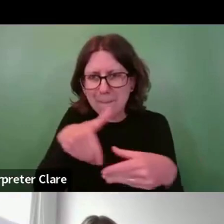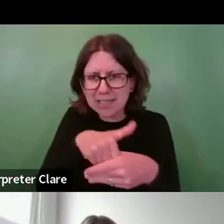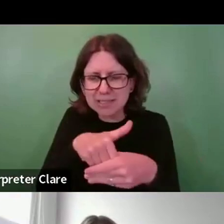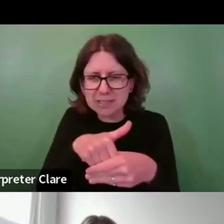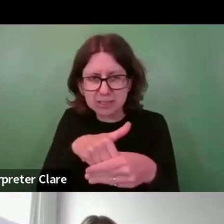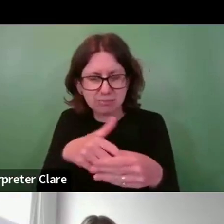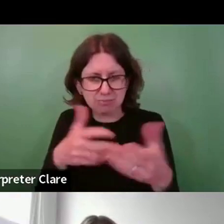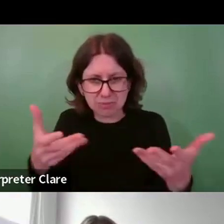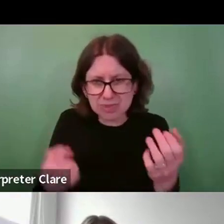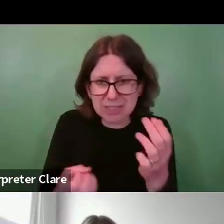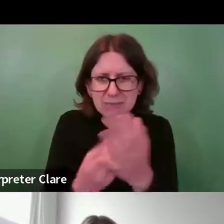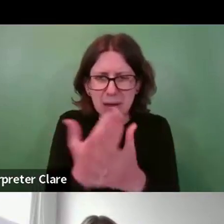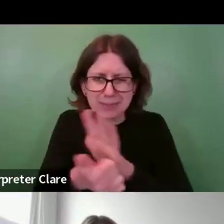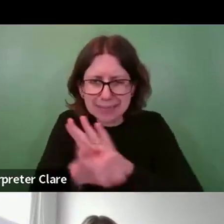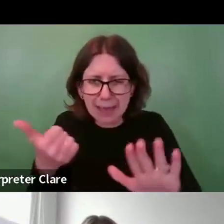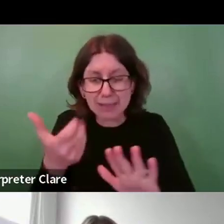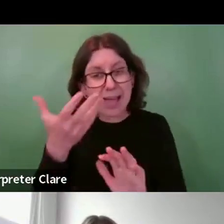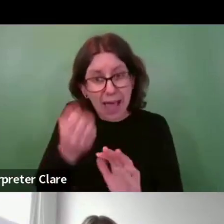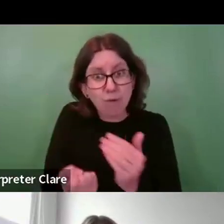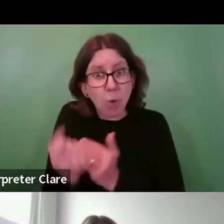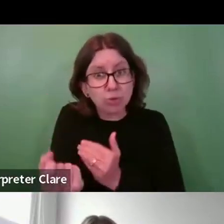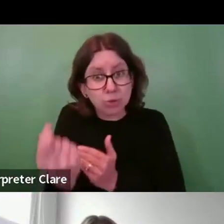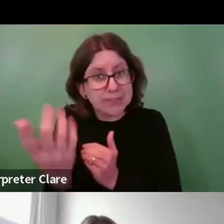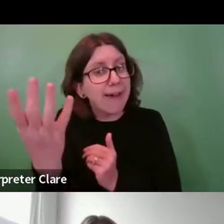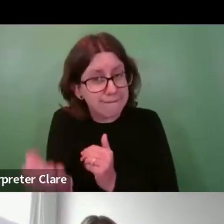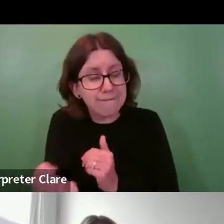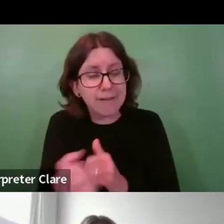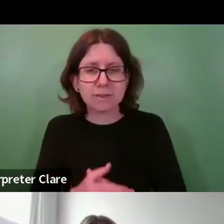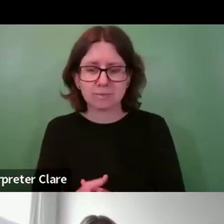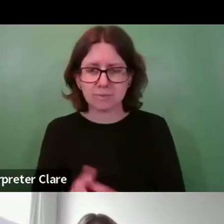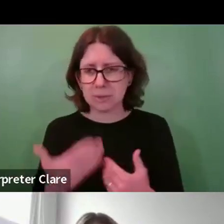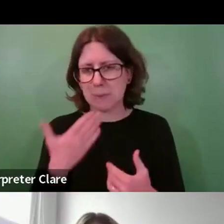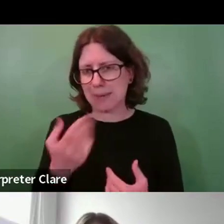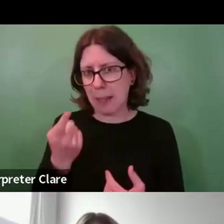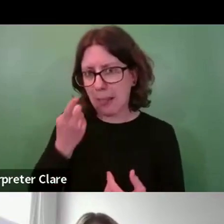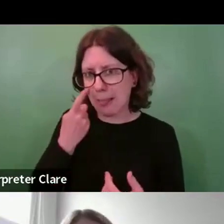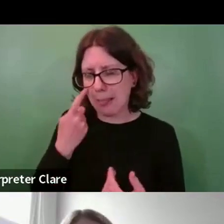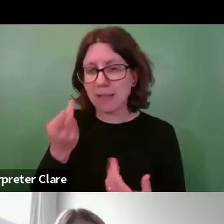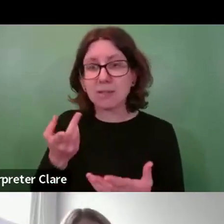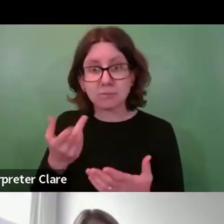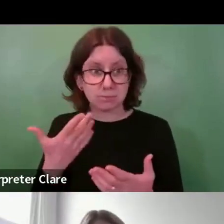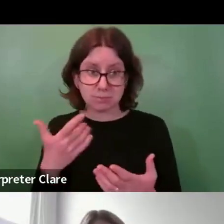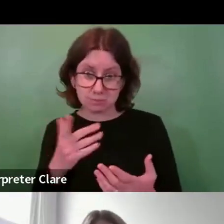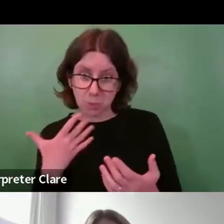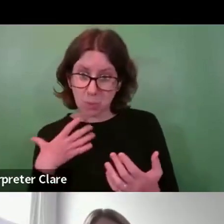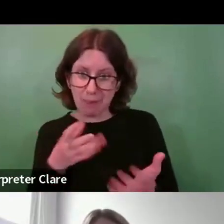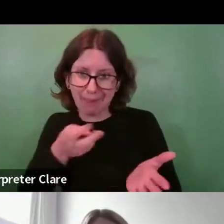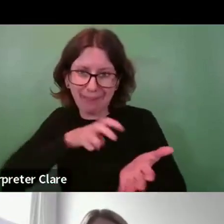experiences and opportunities. So just keep an eye on your... If you're not signed up for our mailing list, then please sign up. Otherwise,